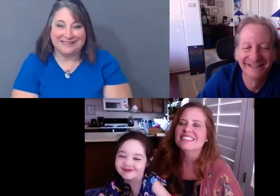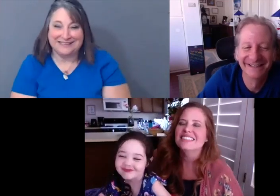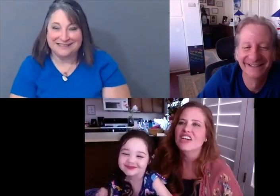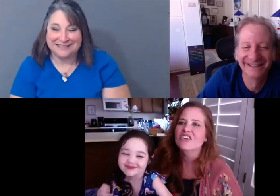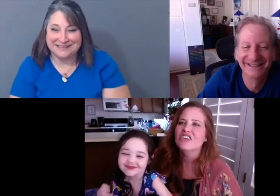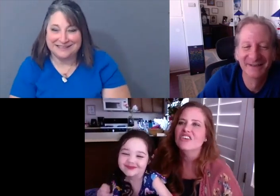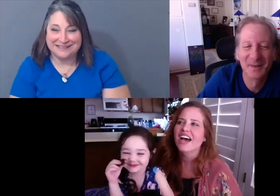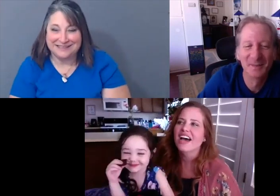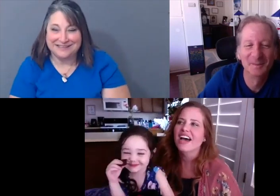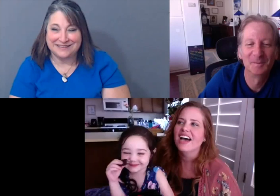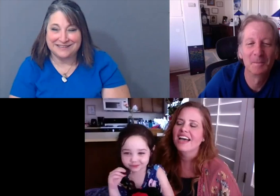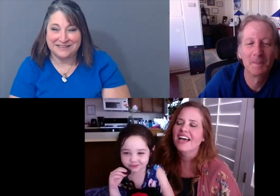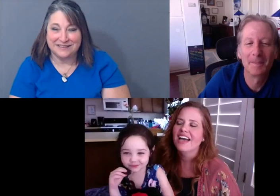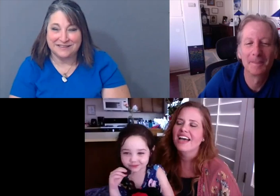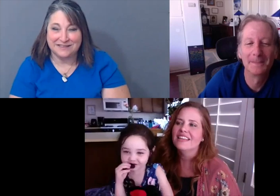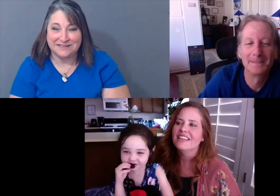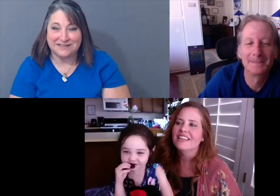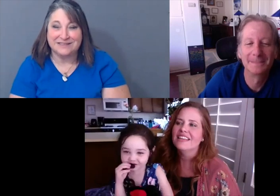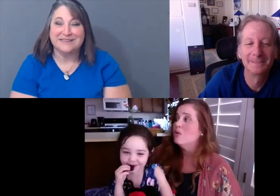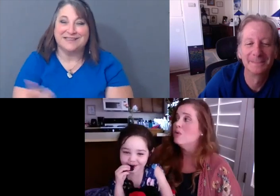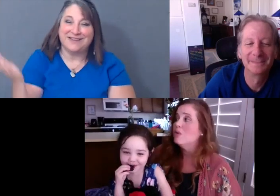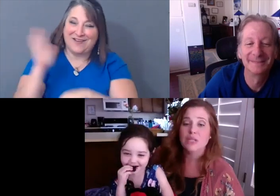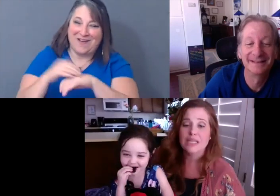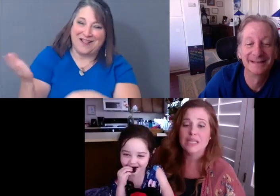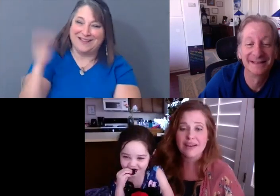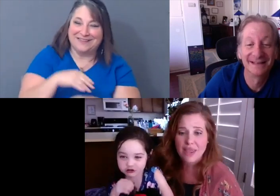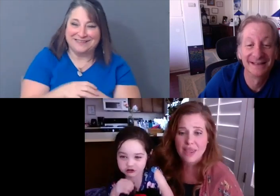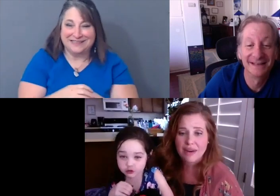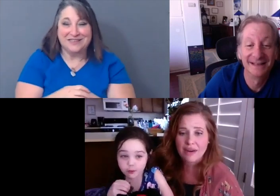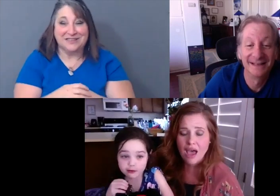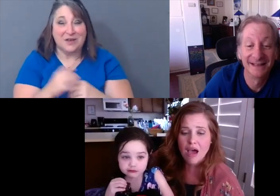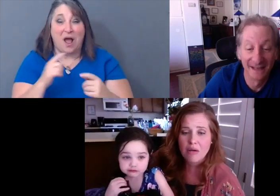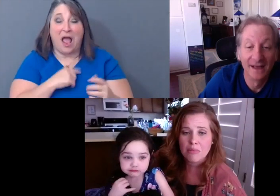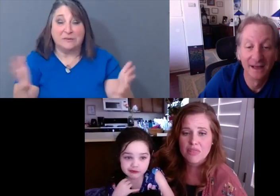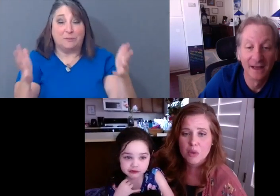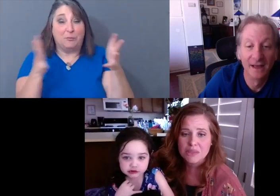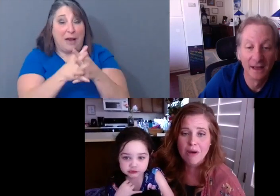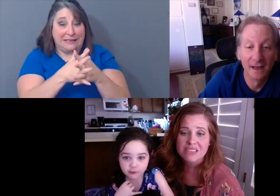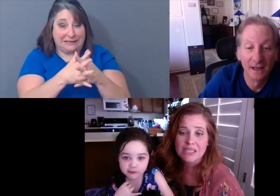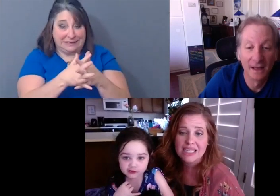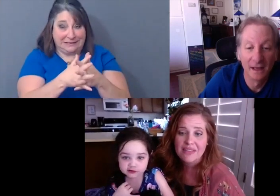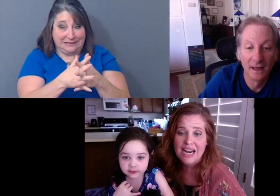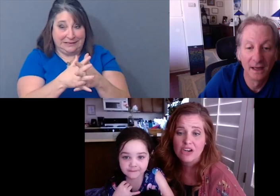It's kind of, like I was really pregnant when there was the possibility that I could